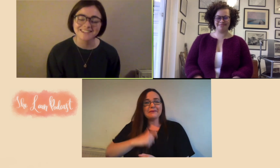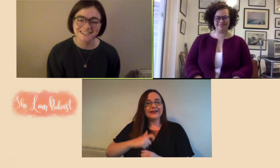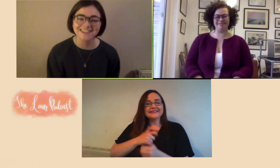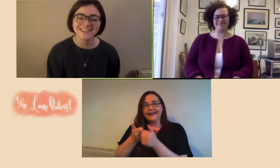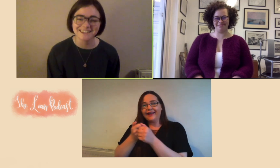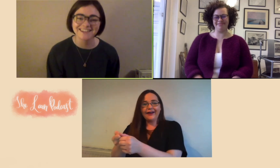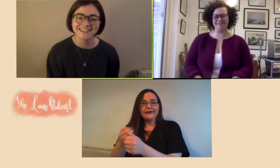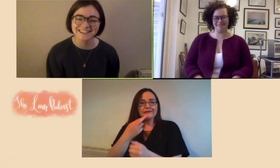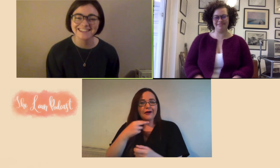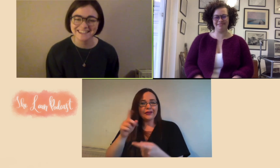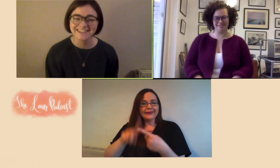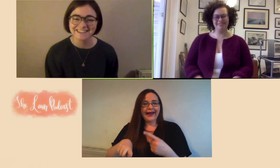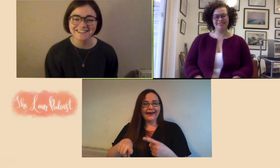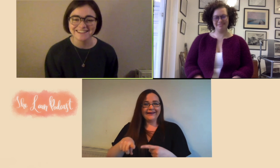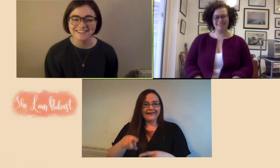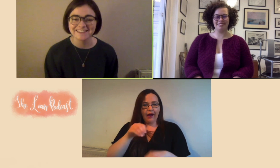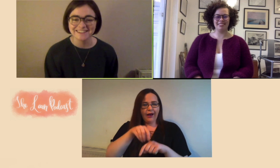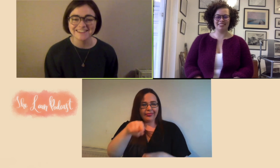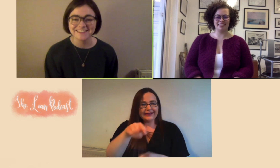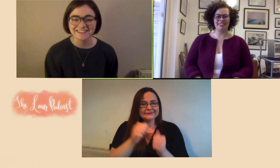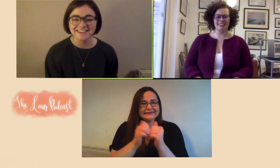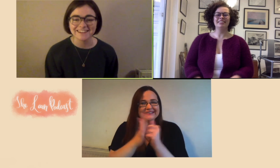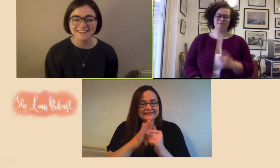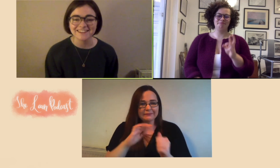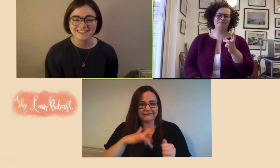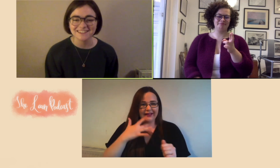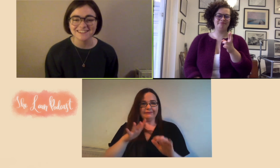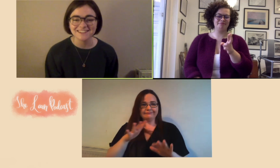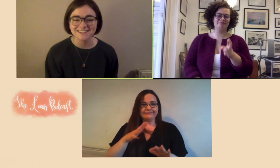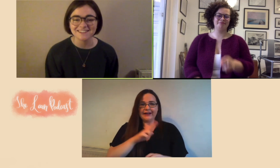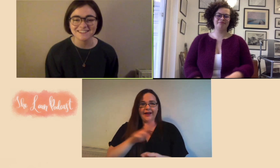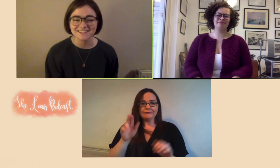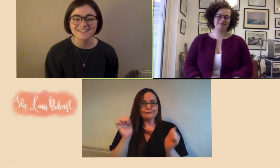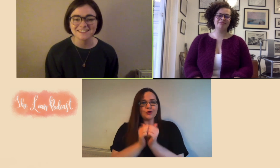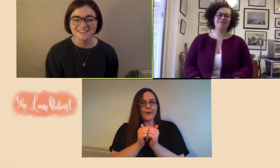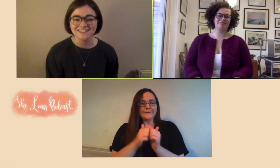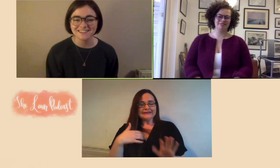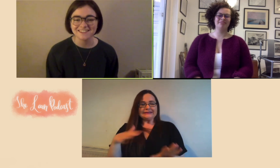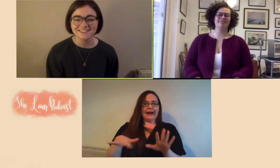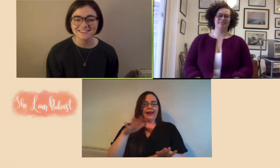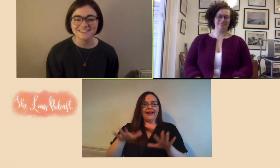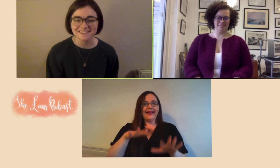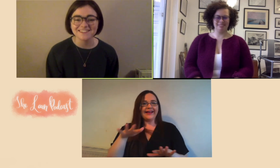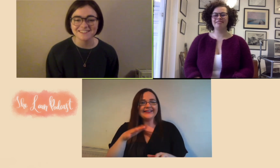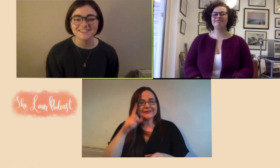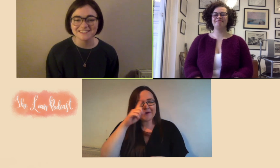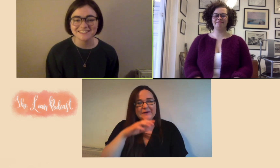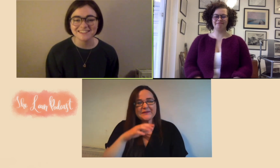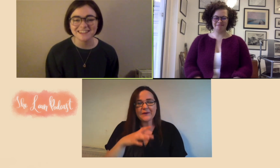on their personal number. And just to kind of say hello rather than actually say it in the meeting, it just doesn't feel appropriate